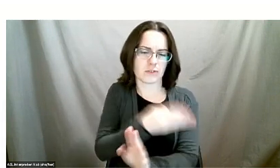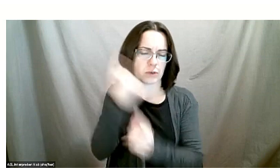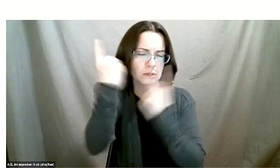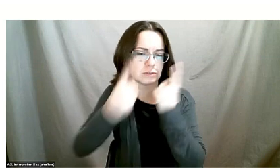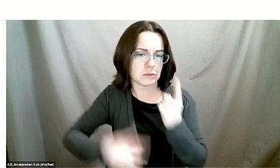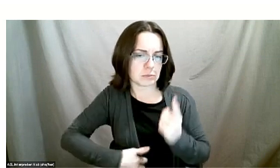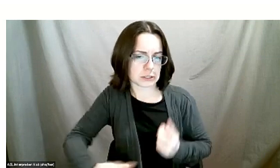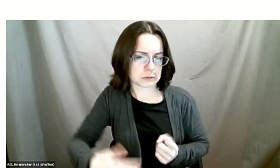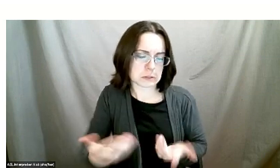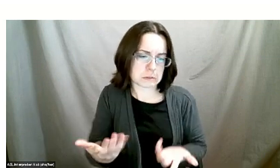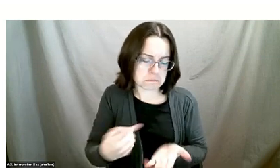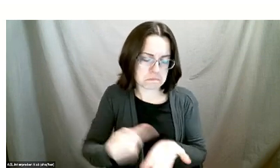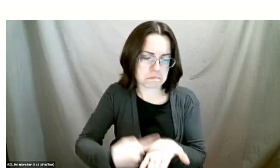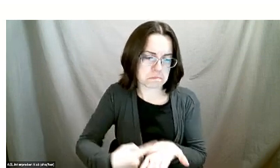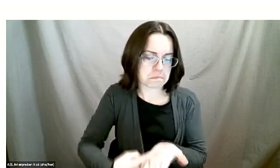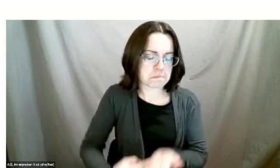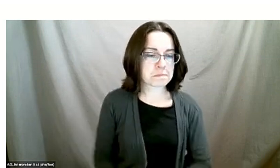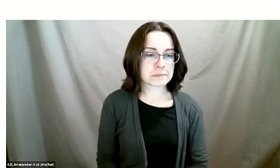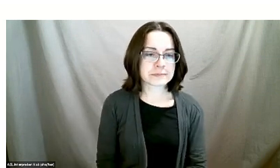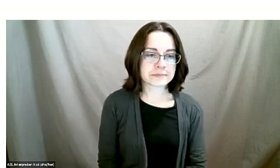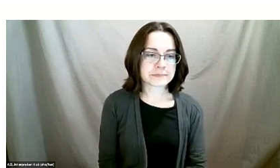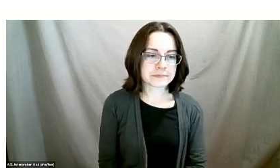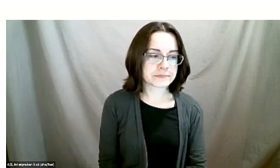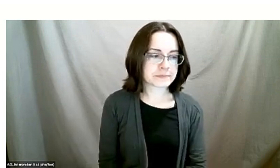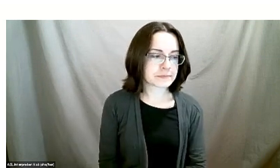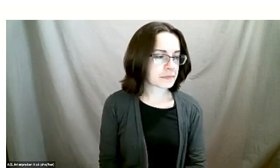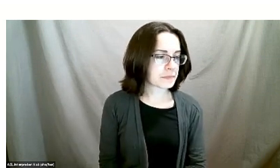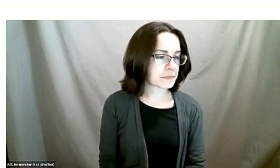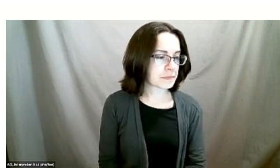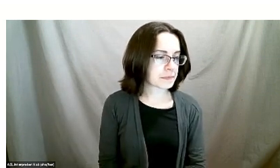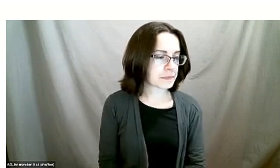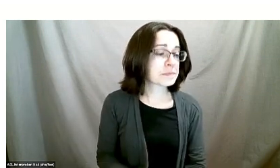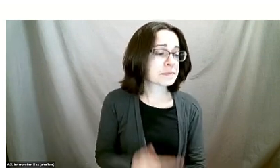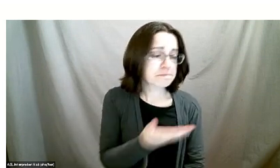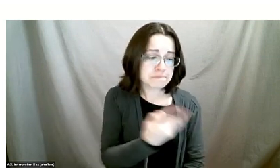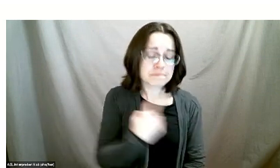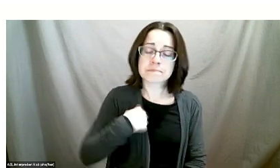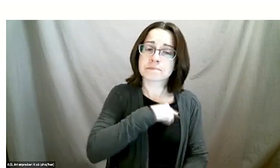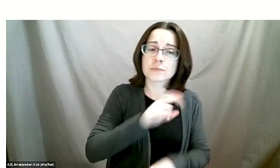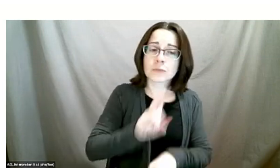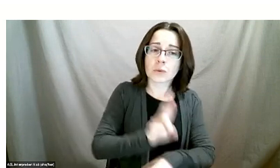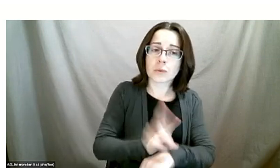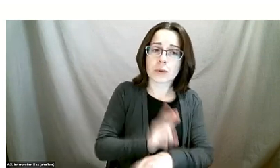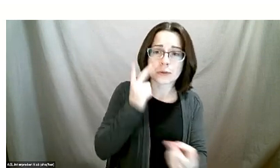We use a visual aid like this from the CDC or